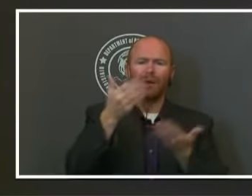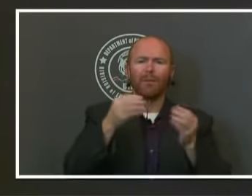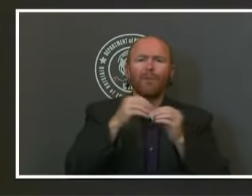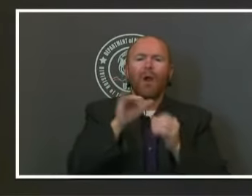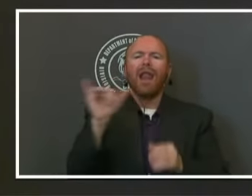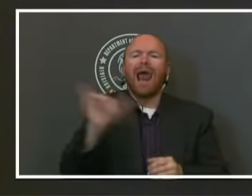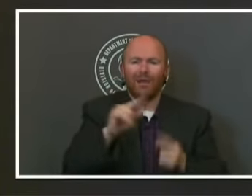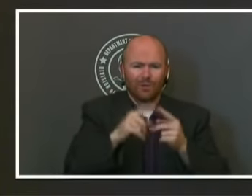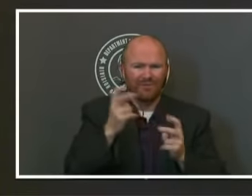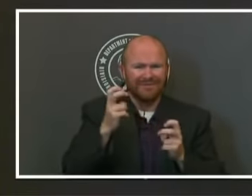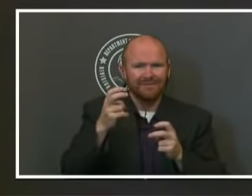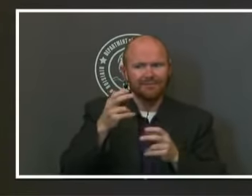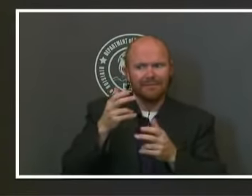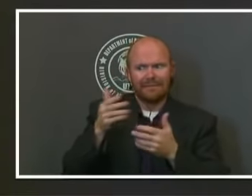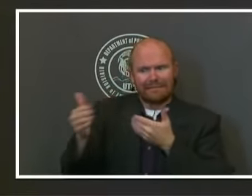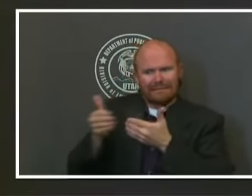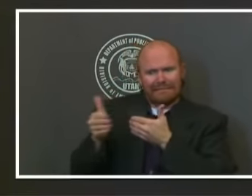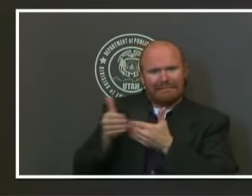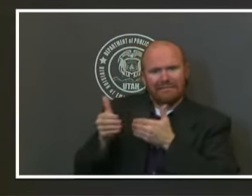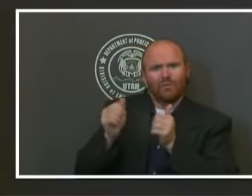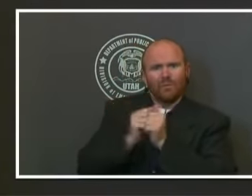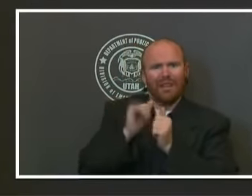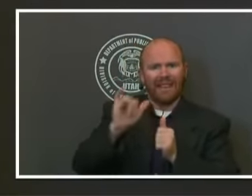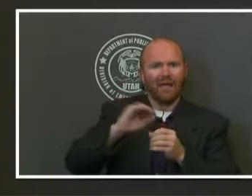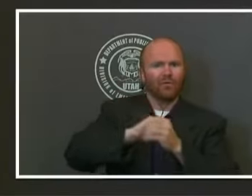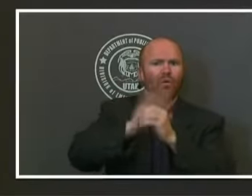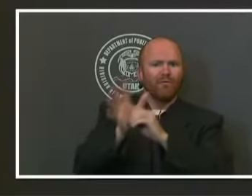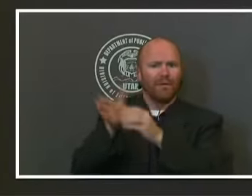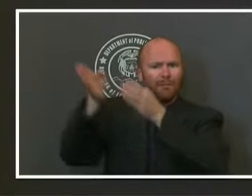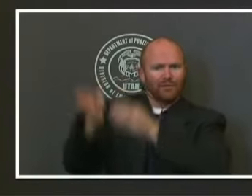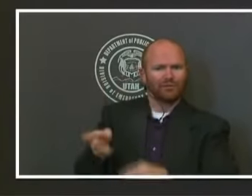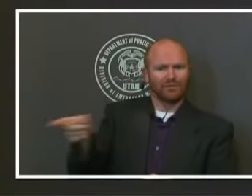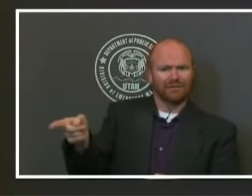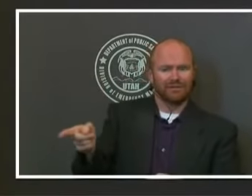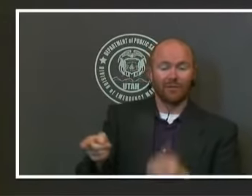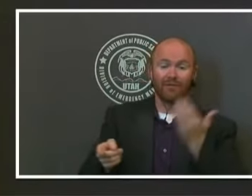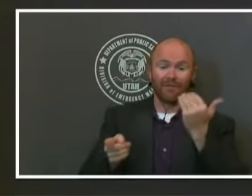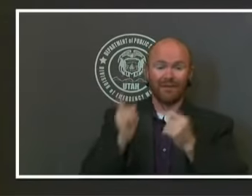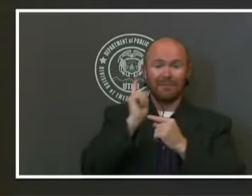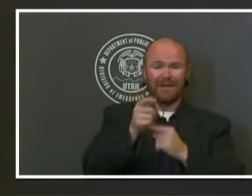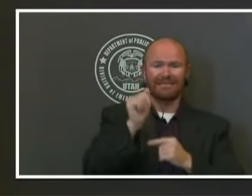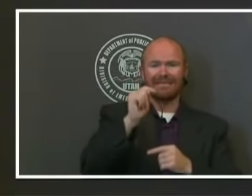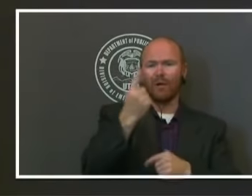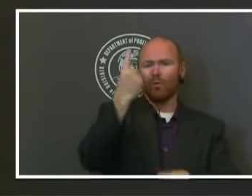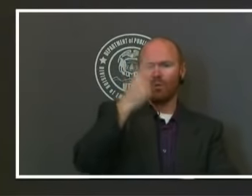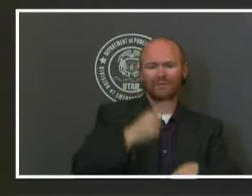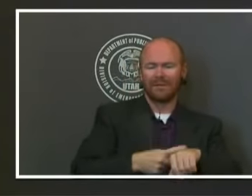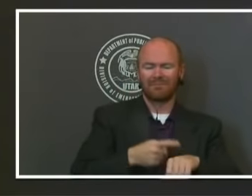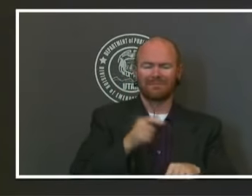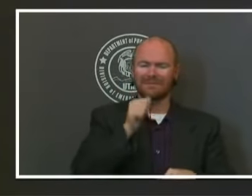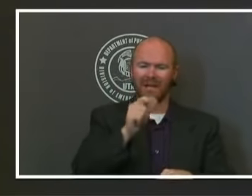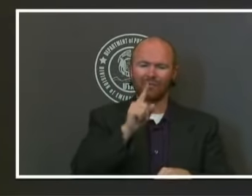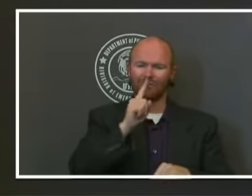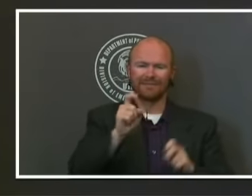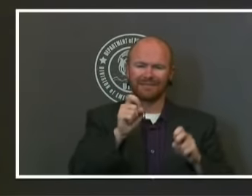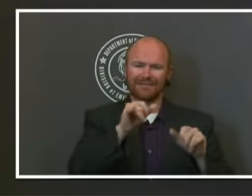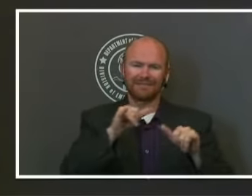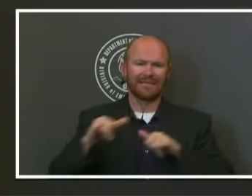multiple times and that increases your risk fifteen minutes out one time is not the